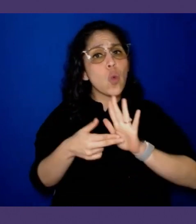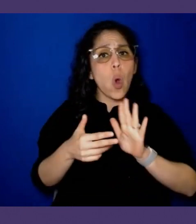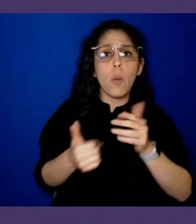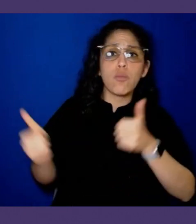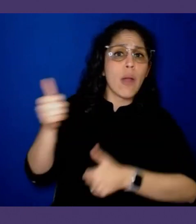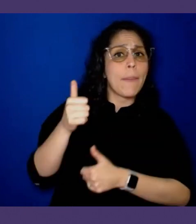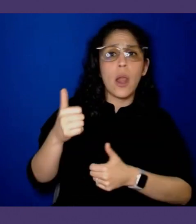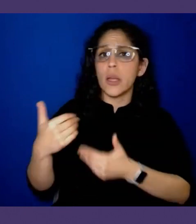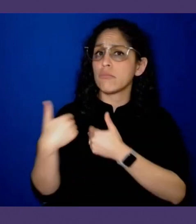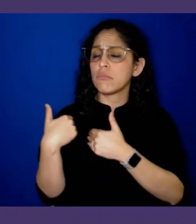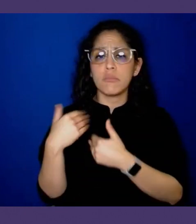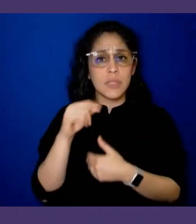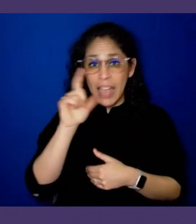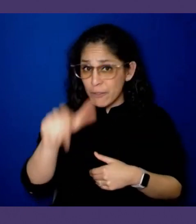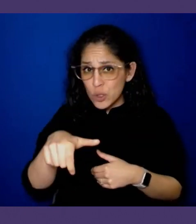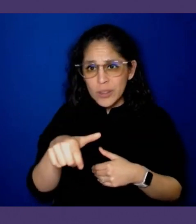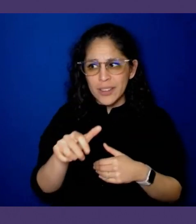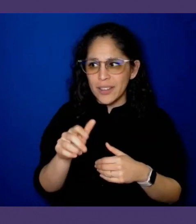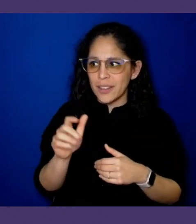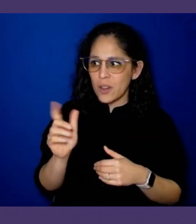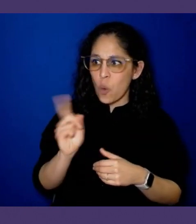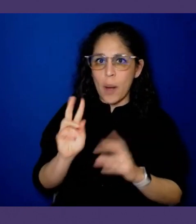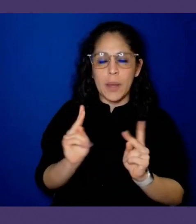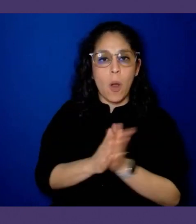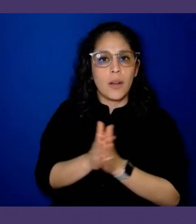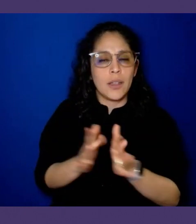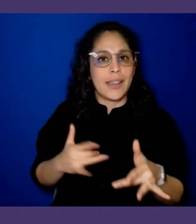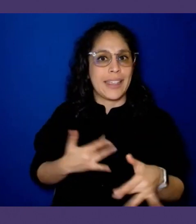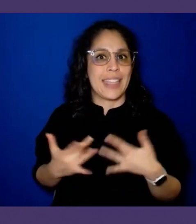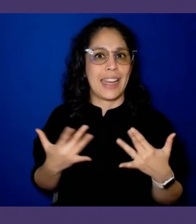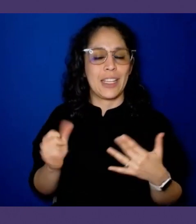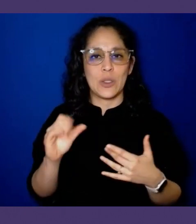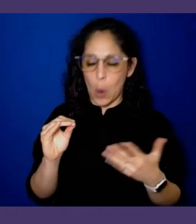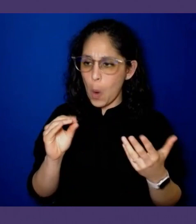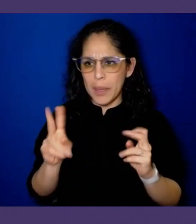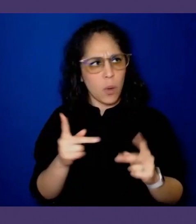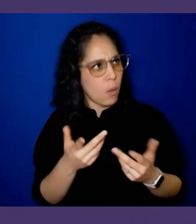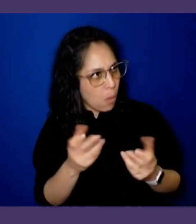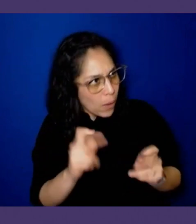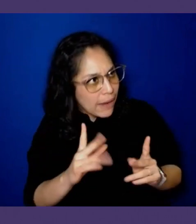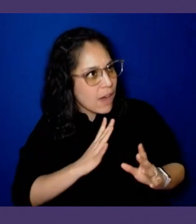That is where people get really excited. Then people say, well, how do I start a career in accessibility?